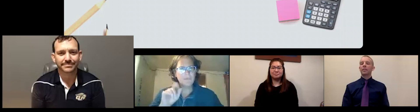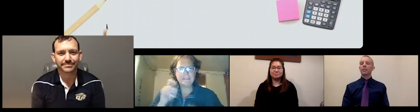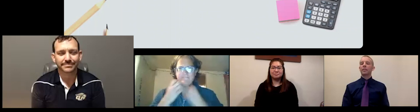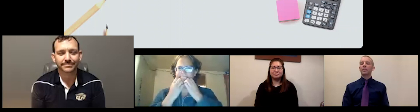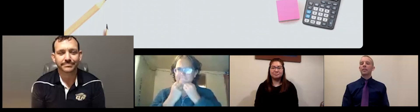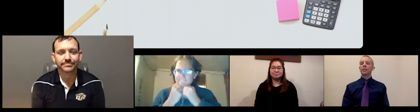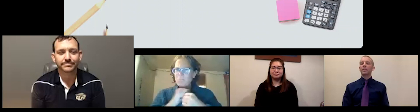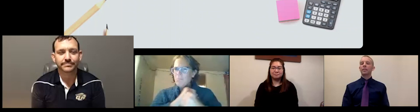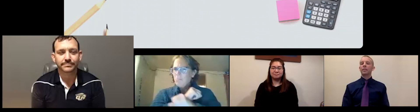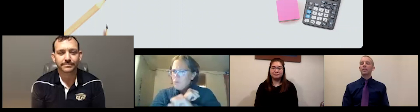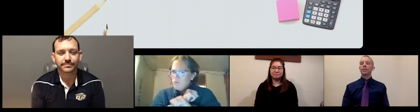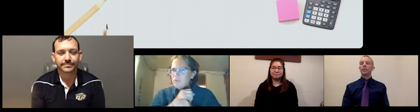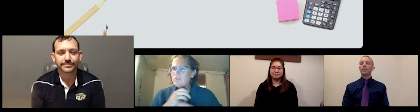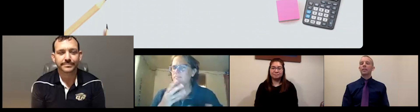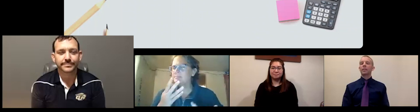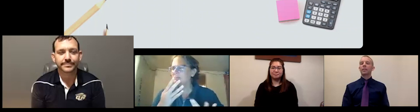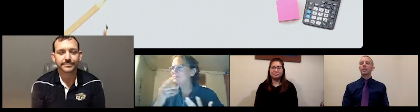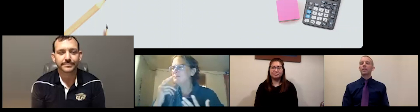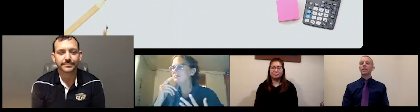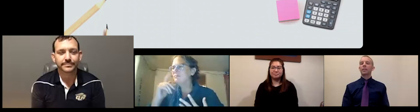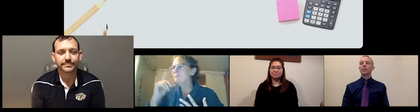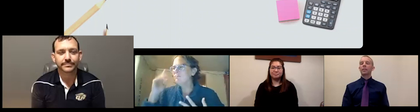We need to value and protect the environment.